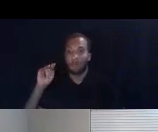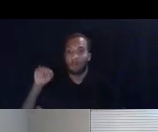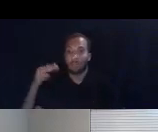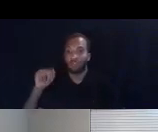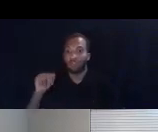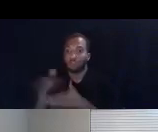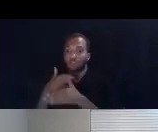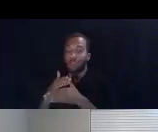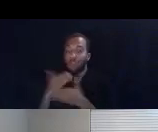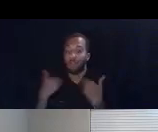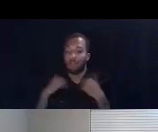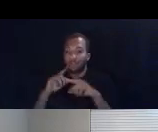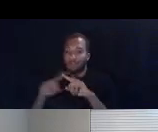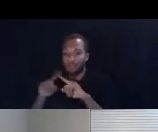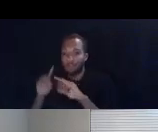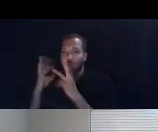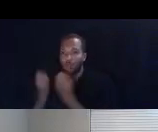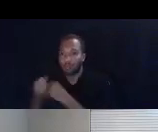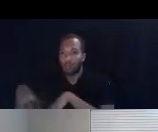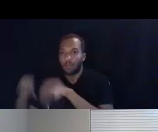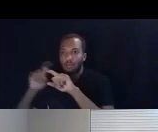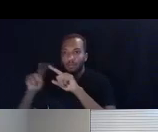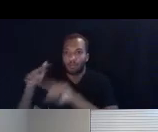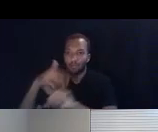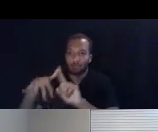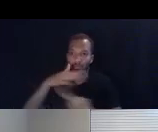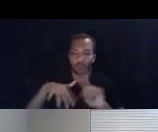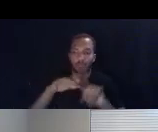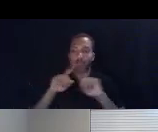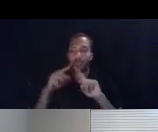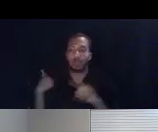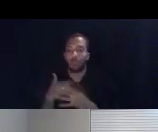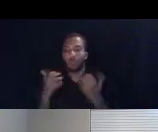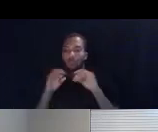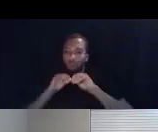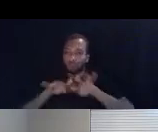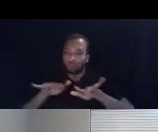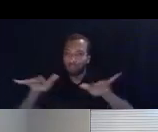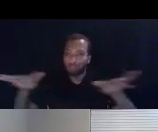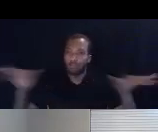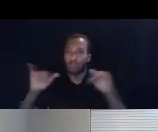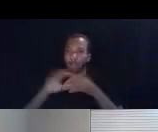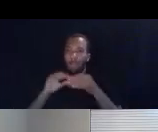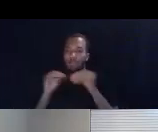But also trying to identify opportunities to broaden that message and share more opportunities more broadly.